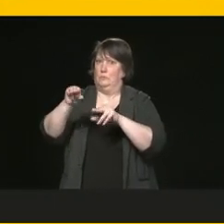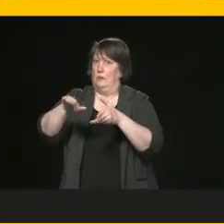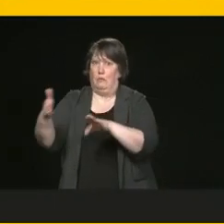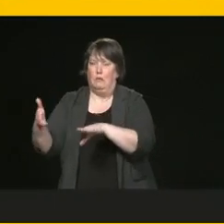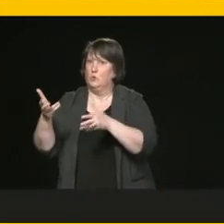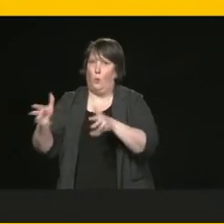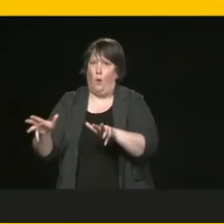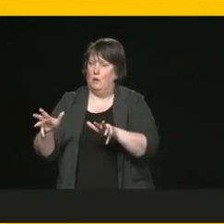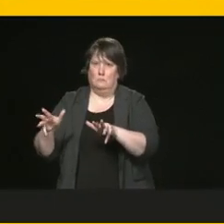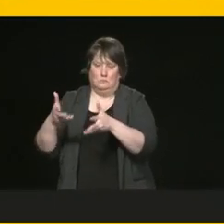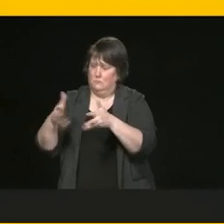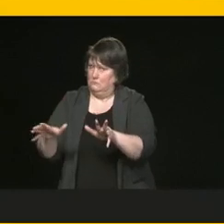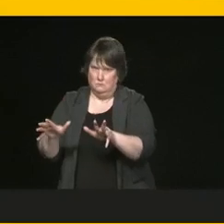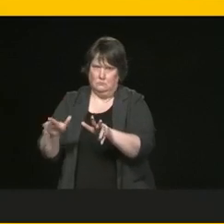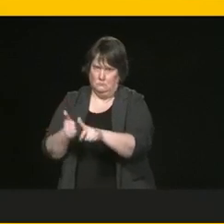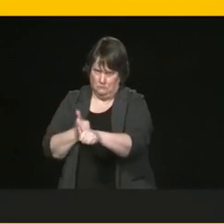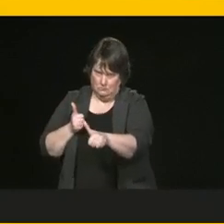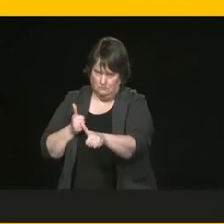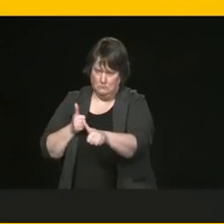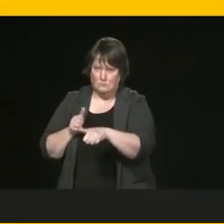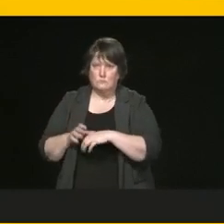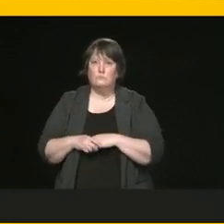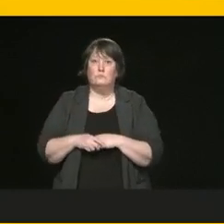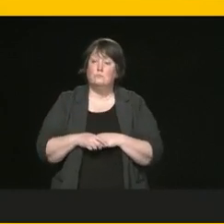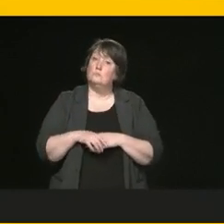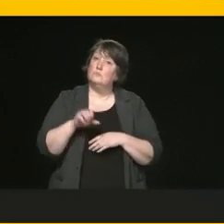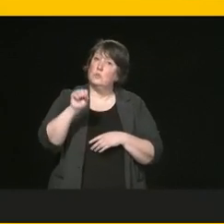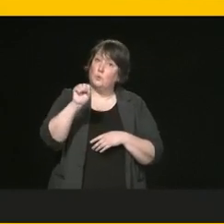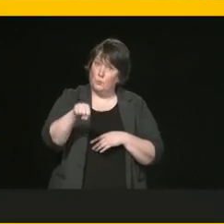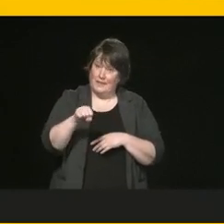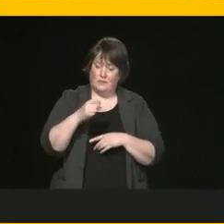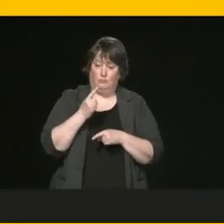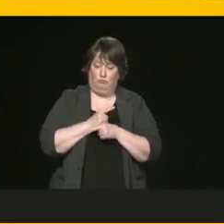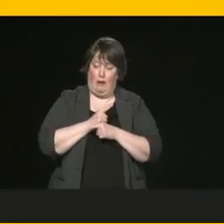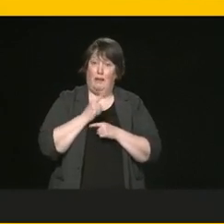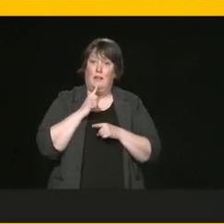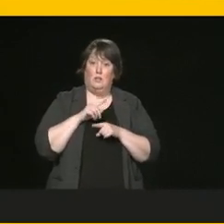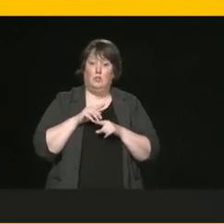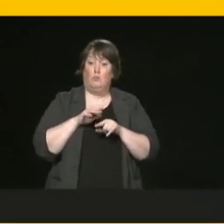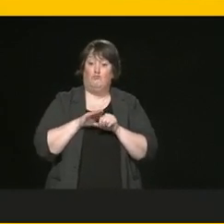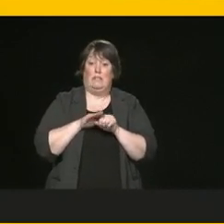2% TO 3% TO 10% AS WE SAW IN OTHER COUNTRIES. THAT IS ABSOLUTELY WHAT WE WANT TO AVOID.